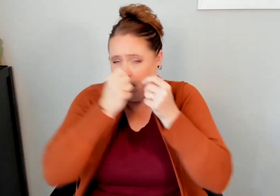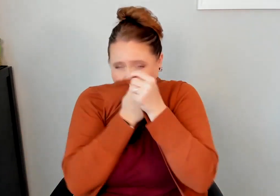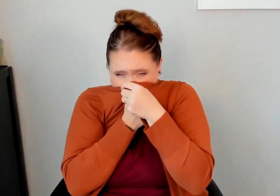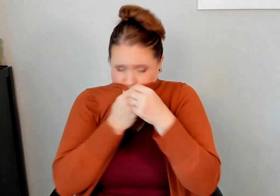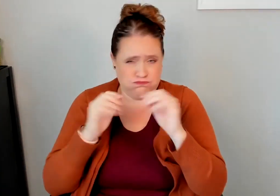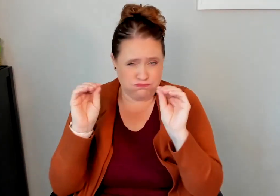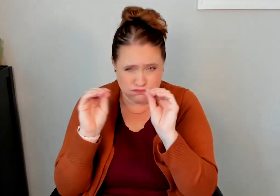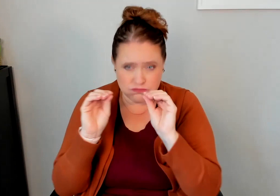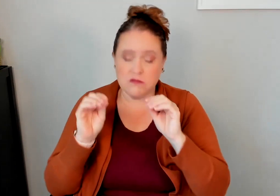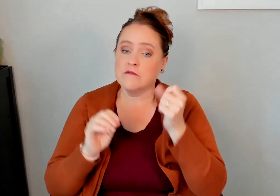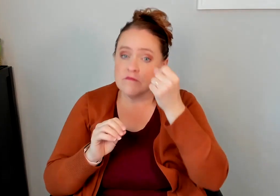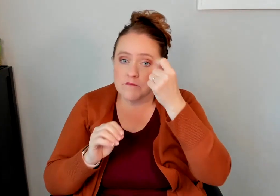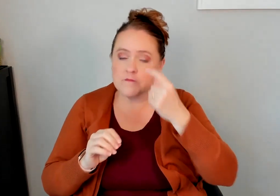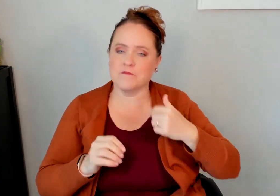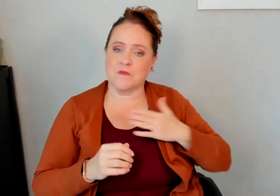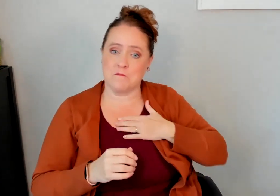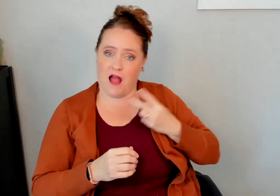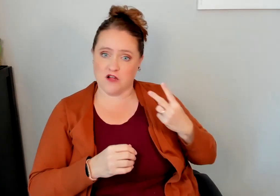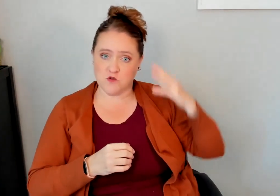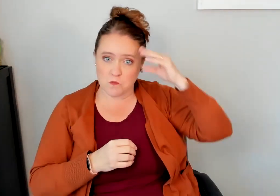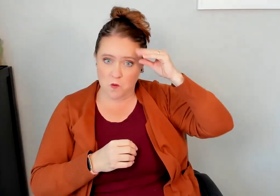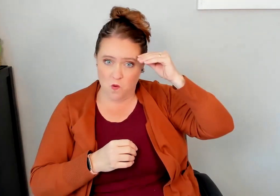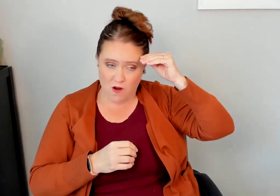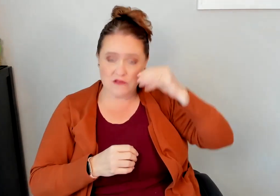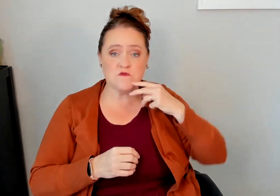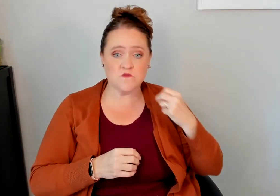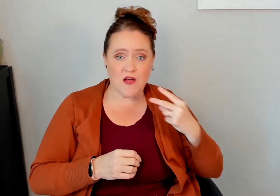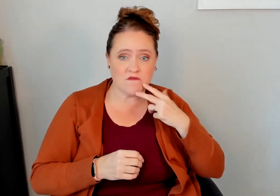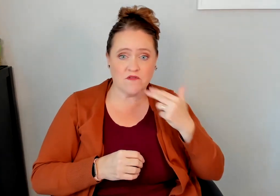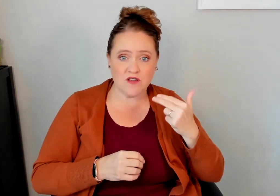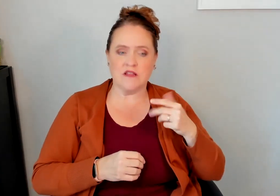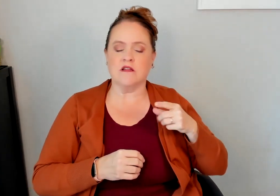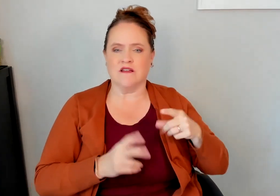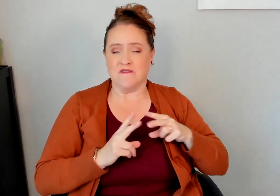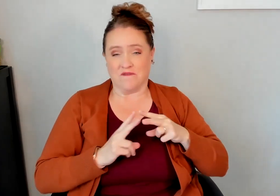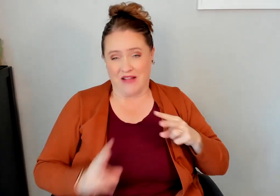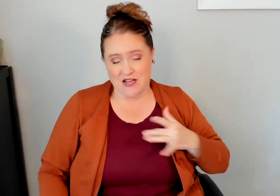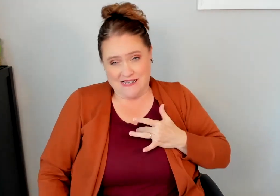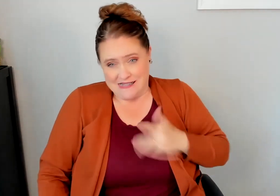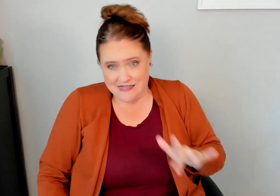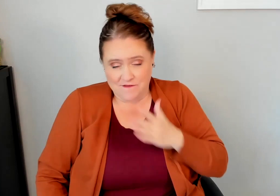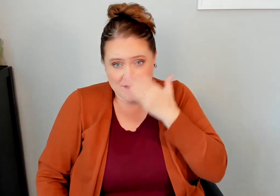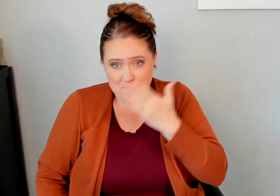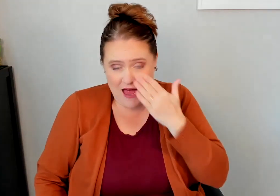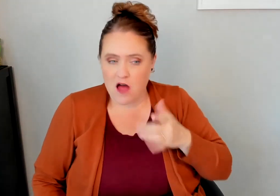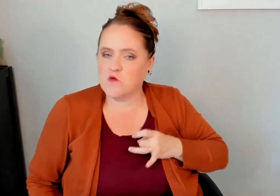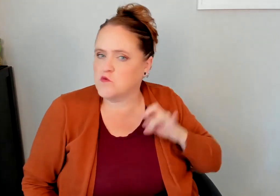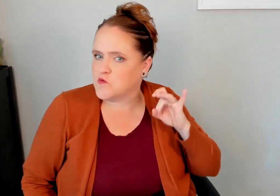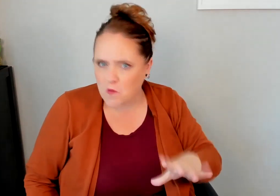cover our faces now my two youngest boys are 12 and 13 and they are very sensitive to smell they